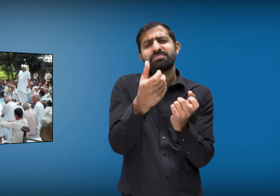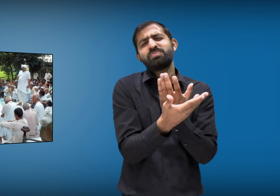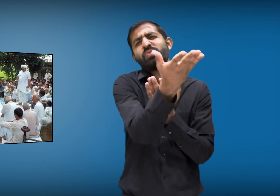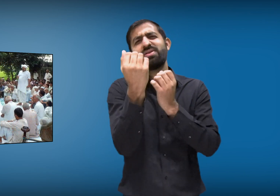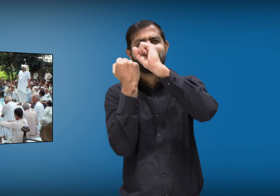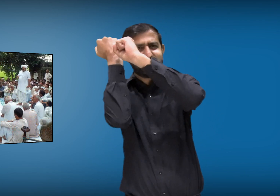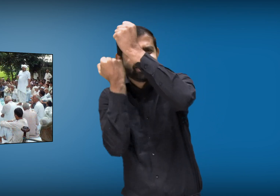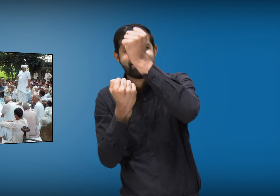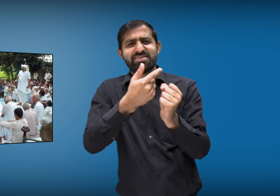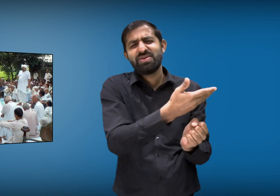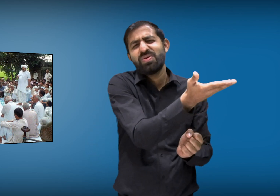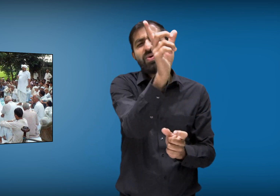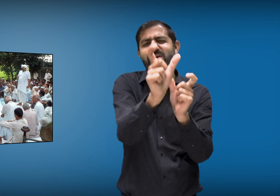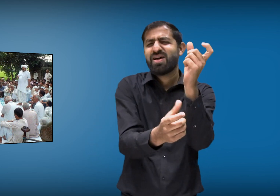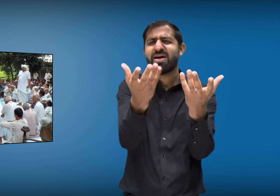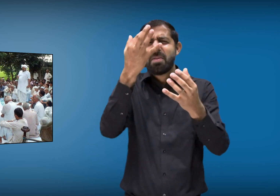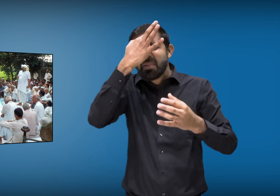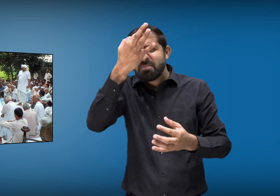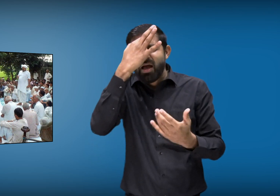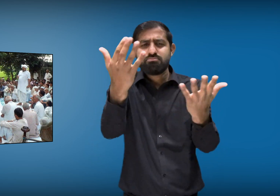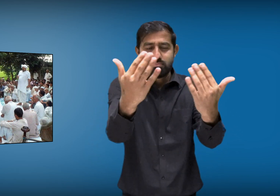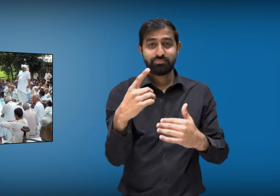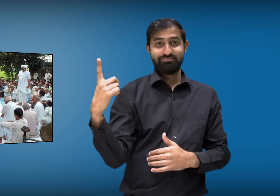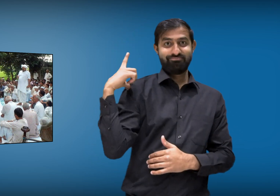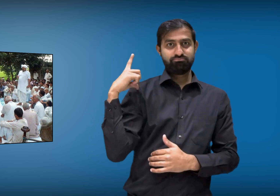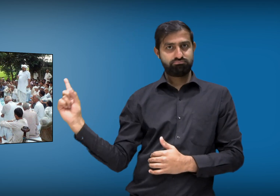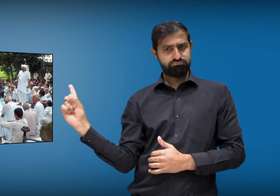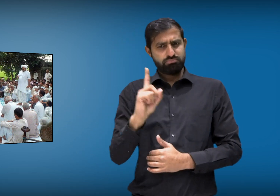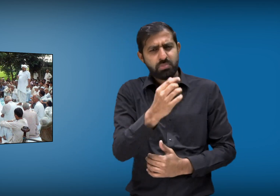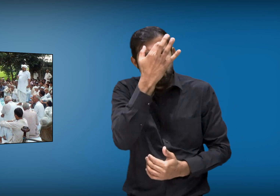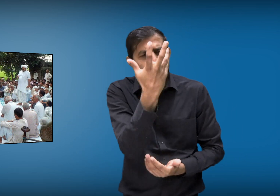have the local council or the village council who addresses the